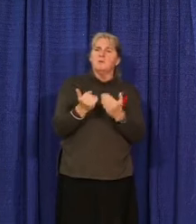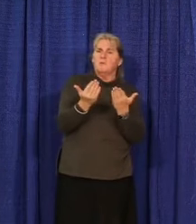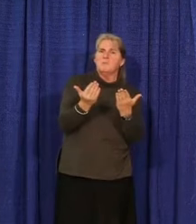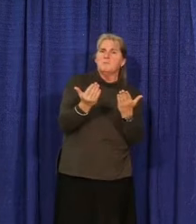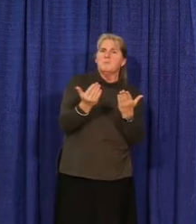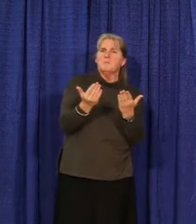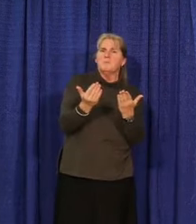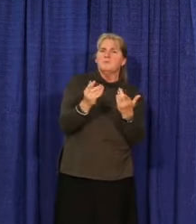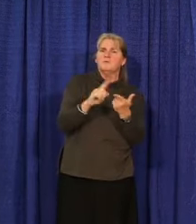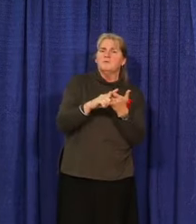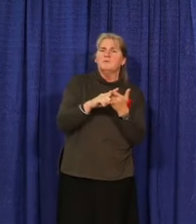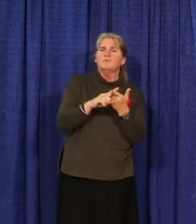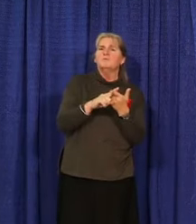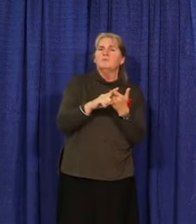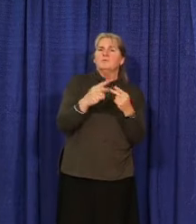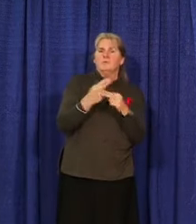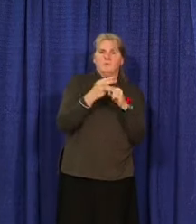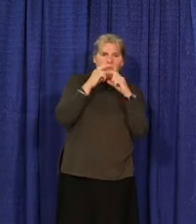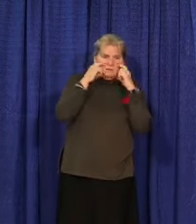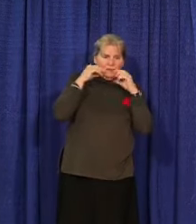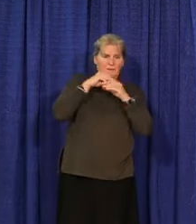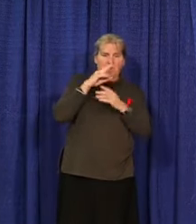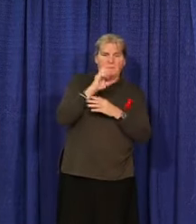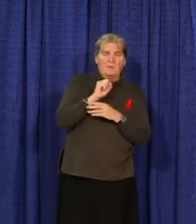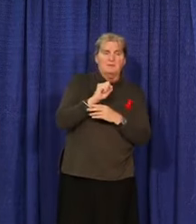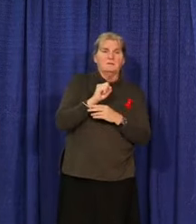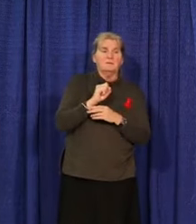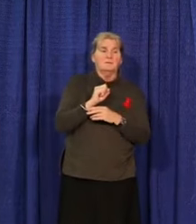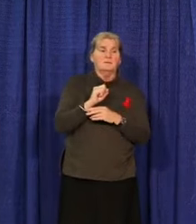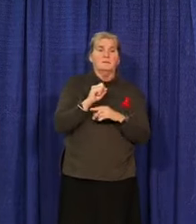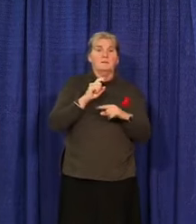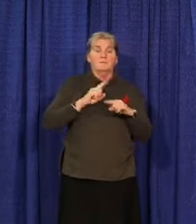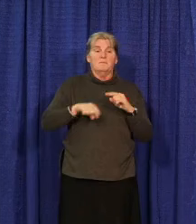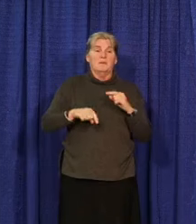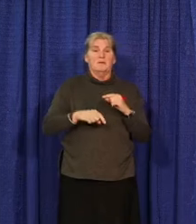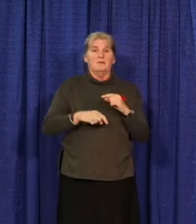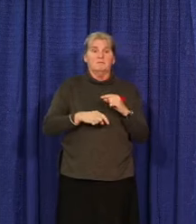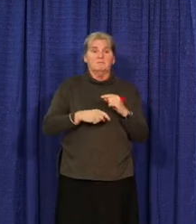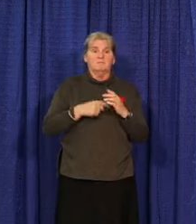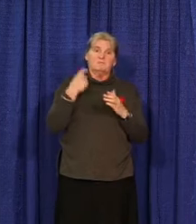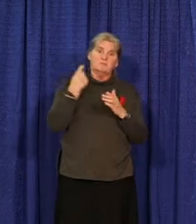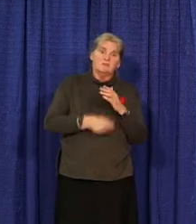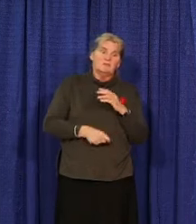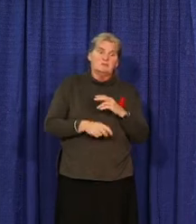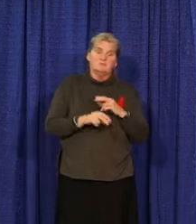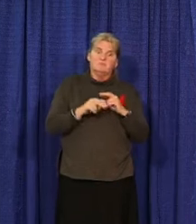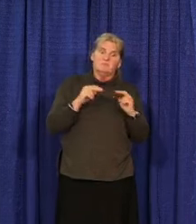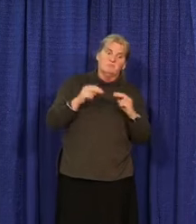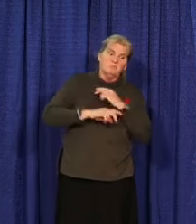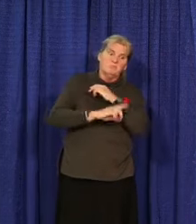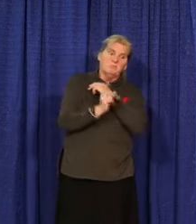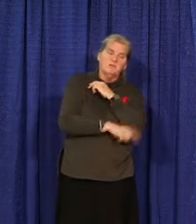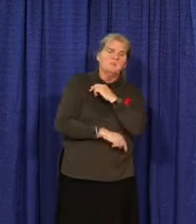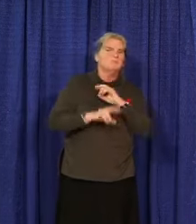recommendation. But note, it is not going to be enforced -- but no.